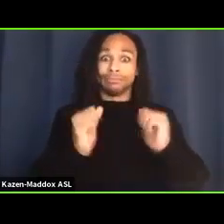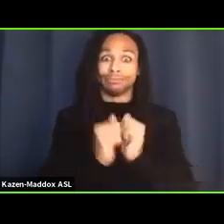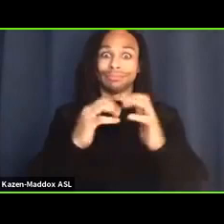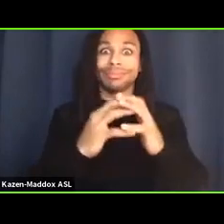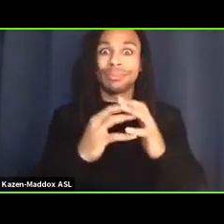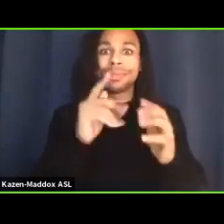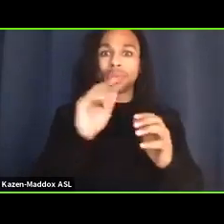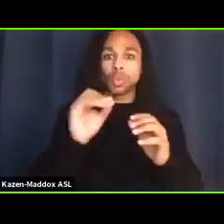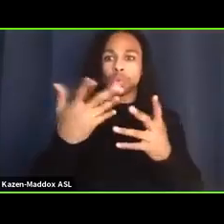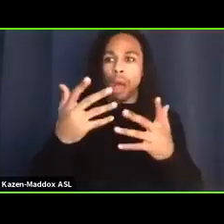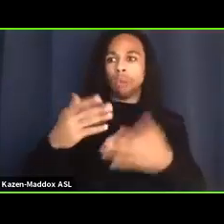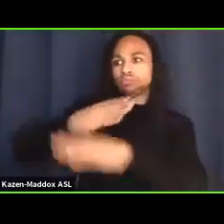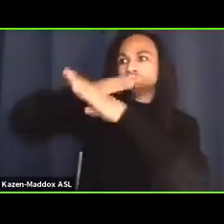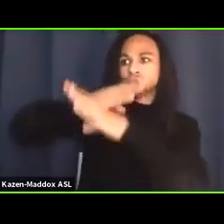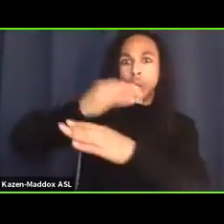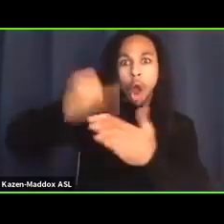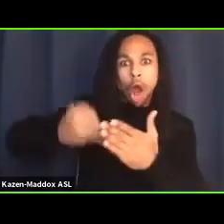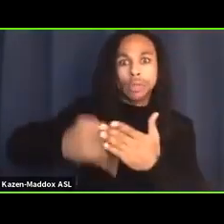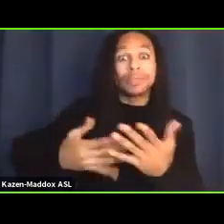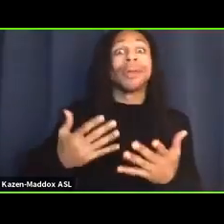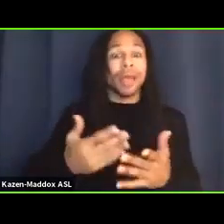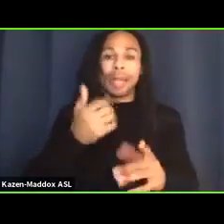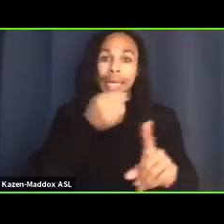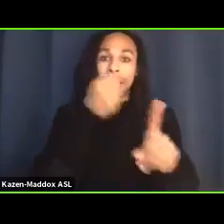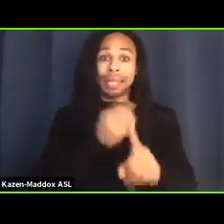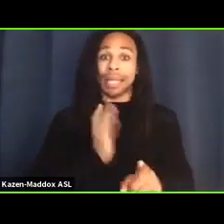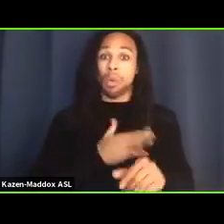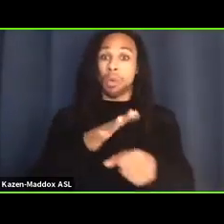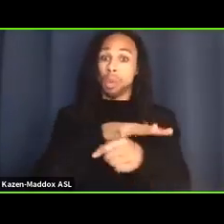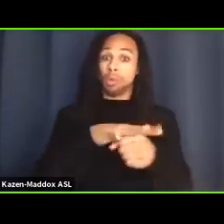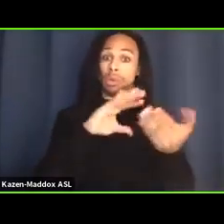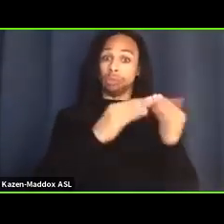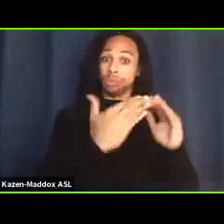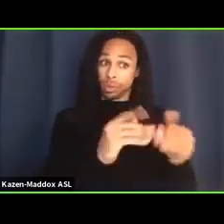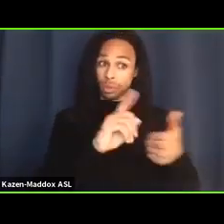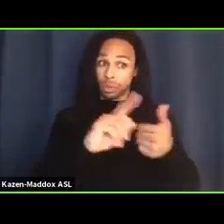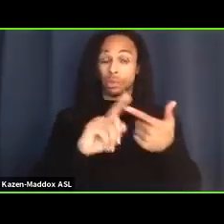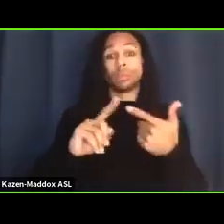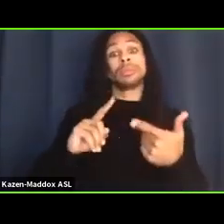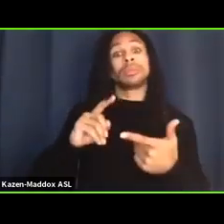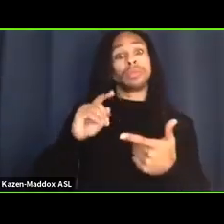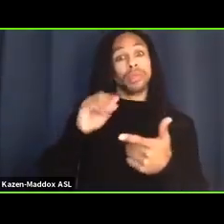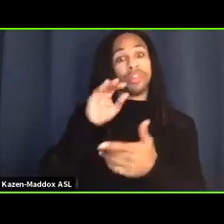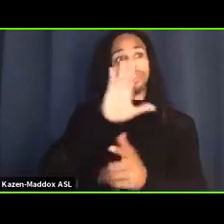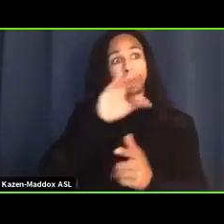provide an opportunity for folks to develop social and emotional skills. They provide